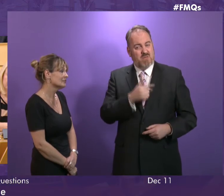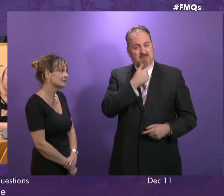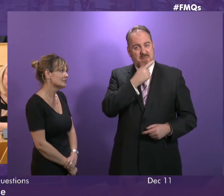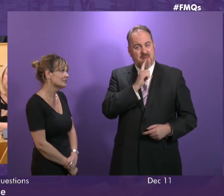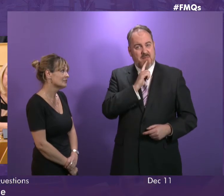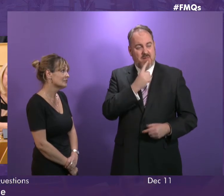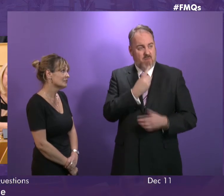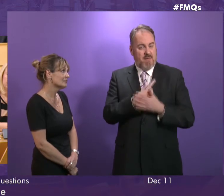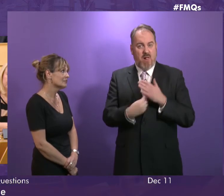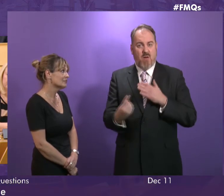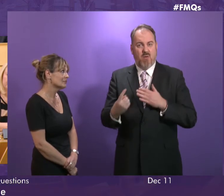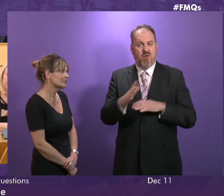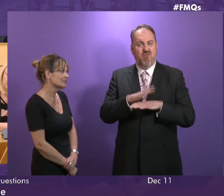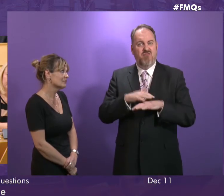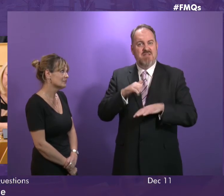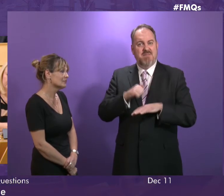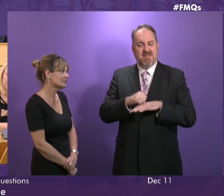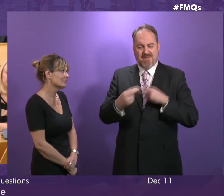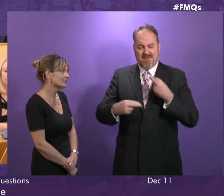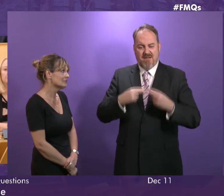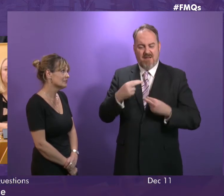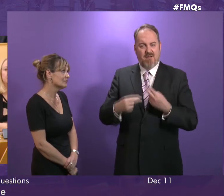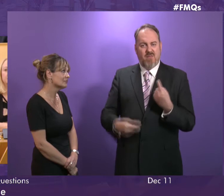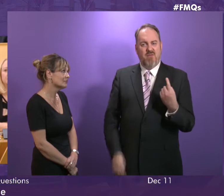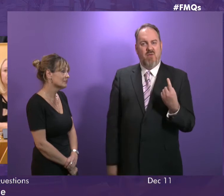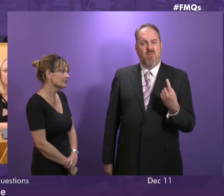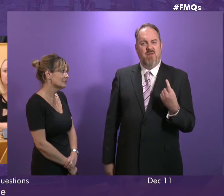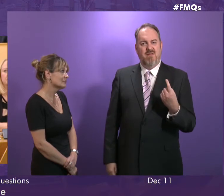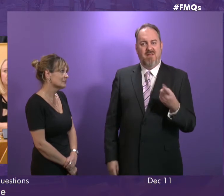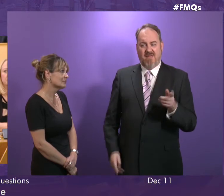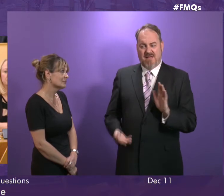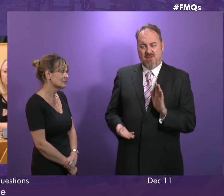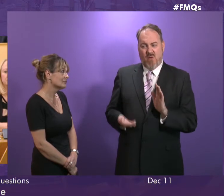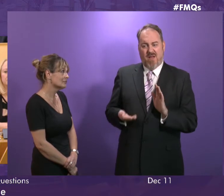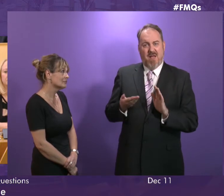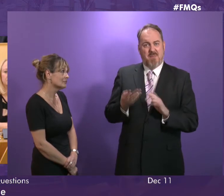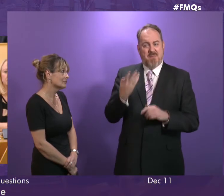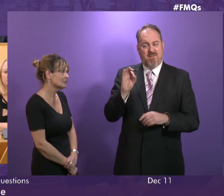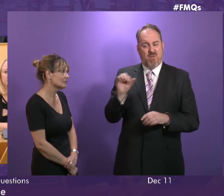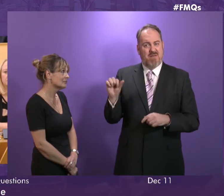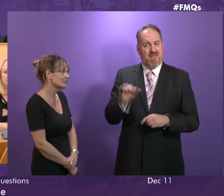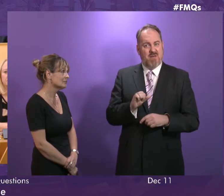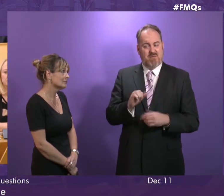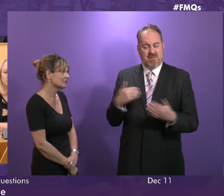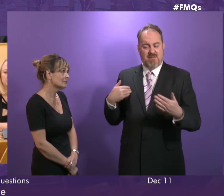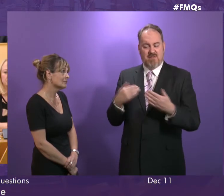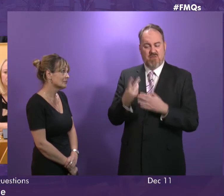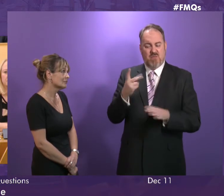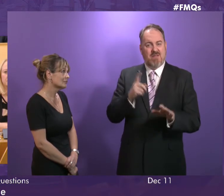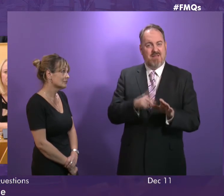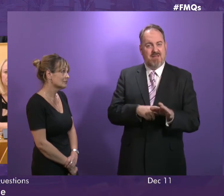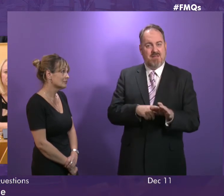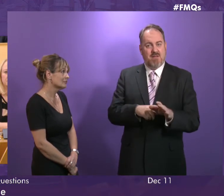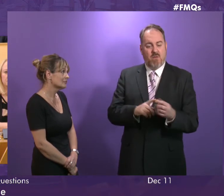dinner—a rise of 40,000 in just two years. One in four pensioners who live alone identify